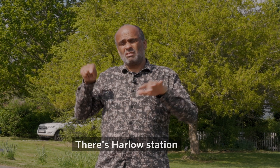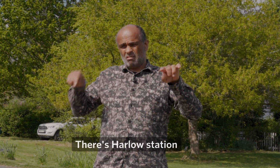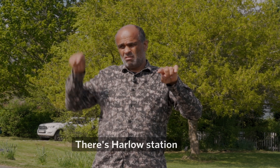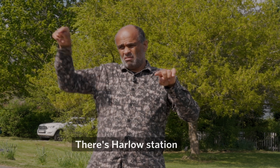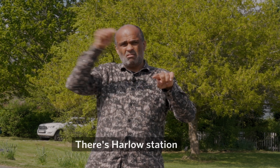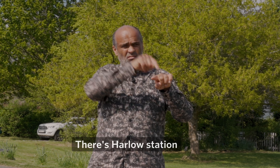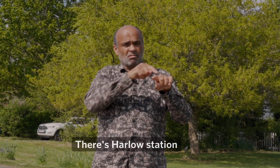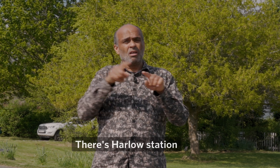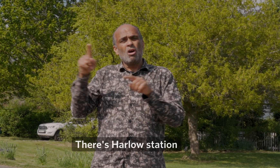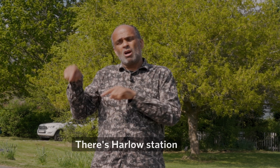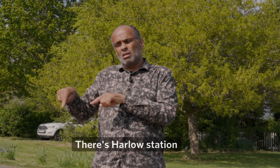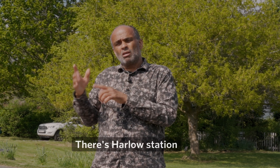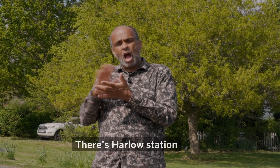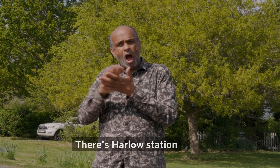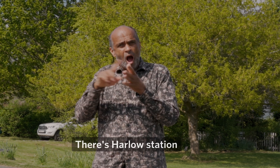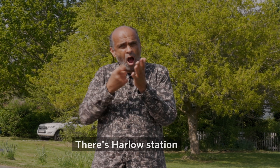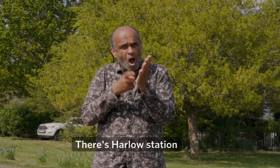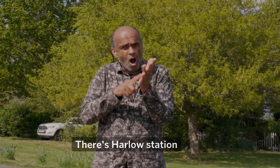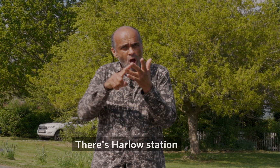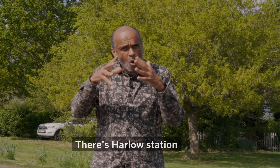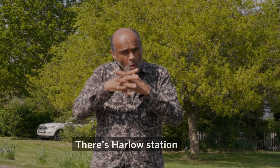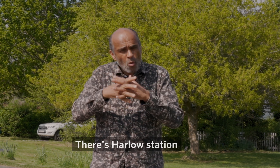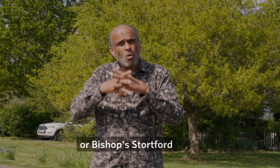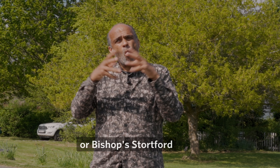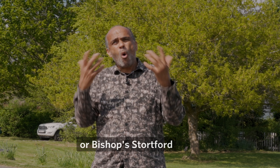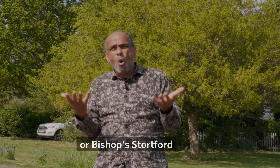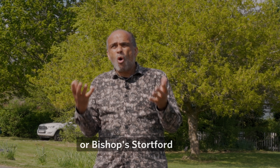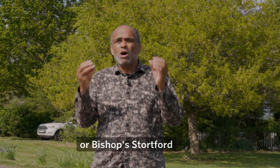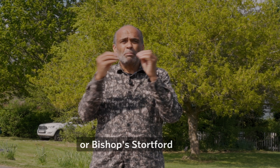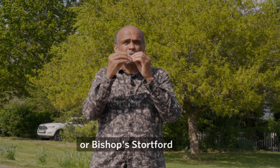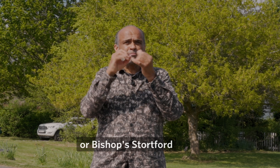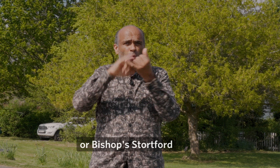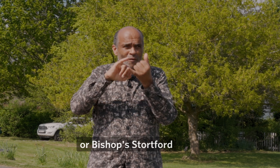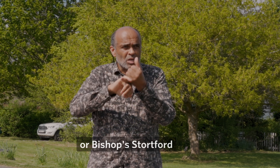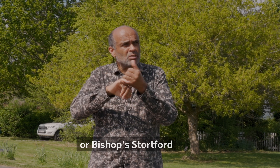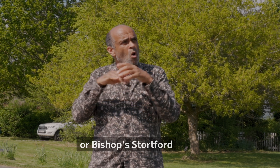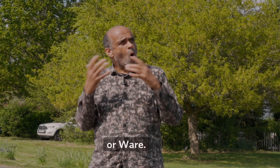There's Harlow station or Bishop's Stortford